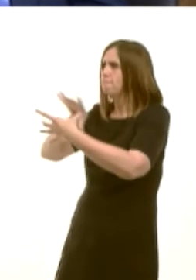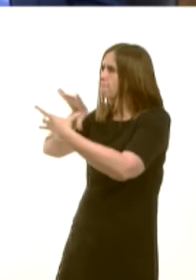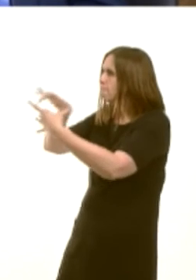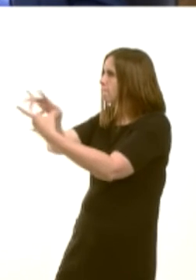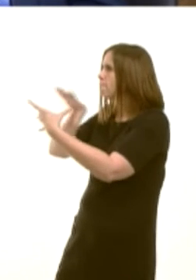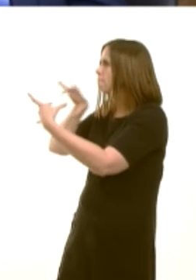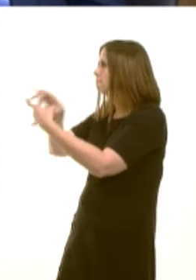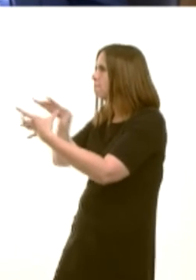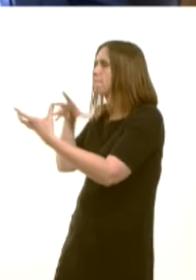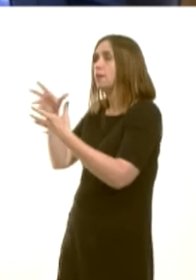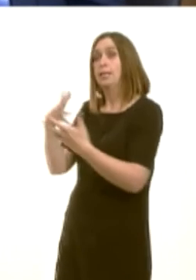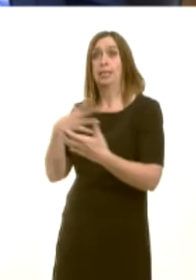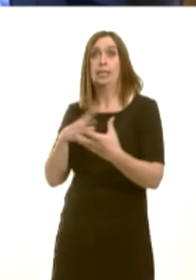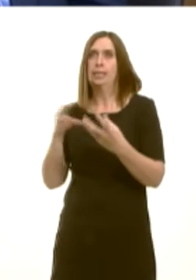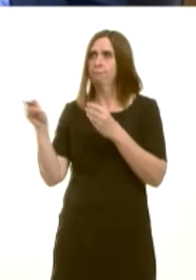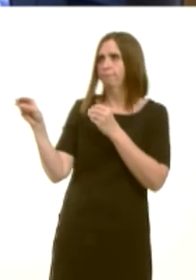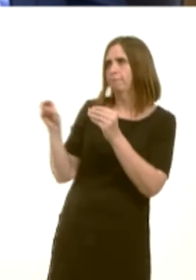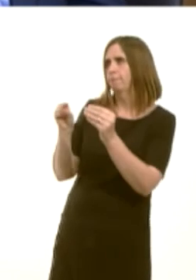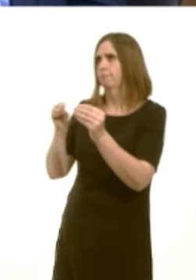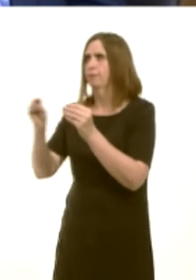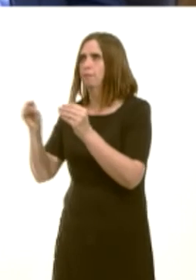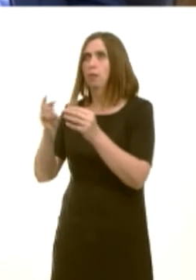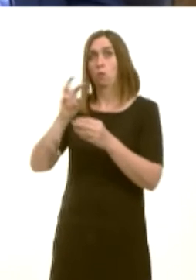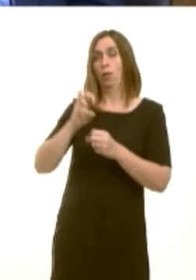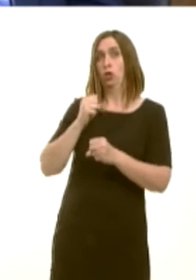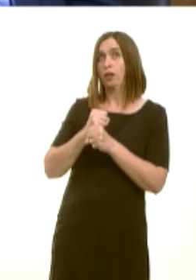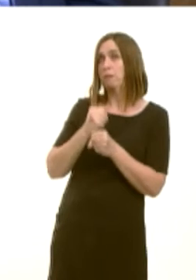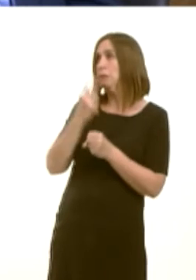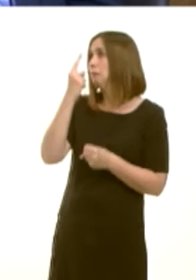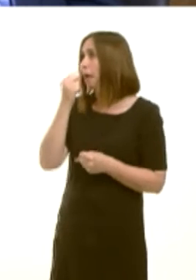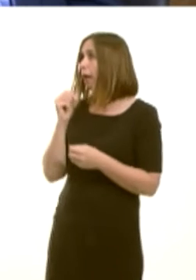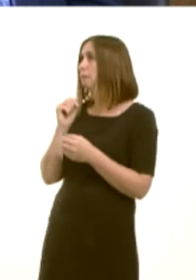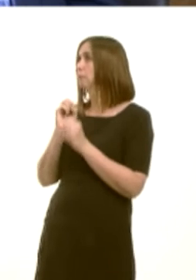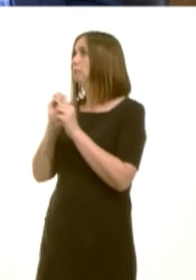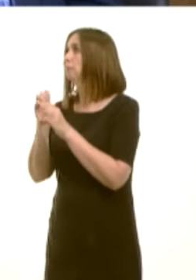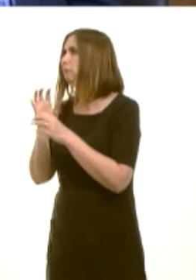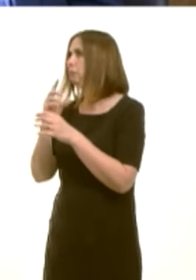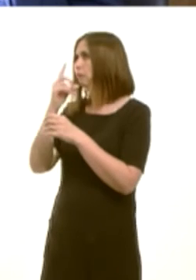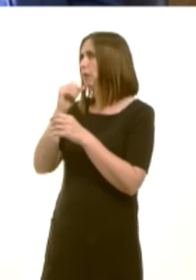as much flexibility as possible, in terms of what the Welsh Government can do. But transferring